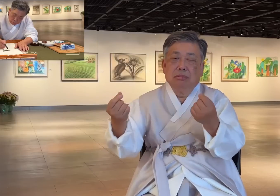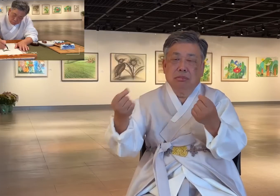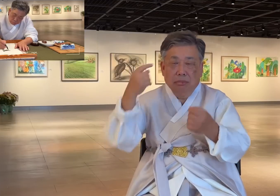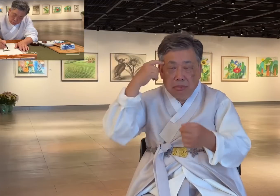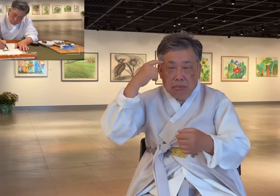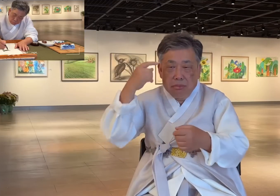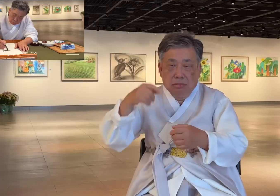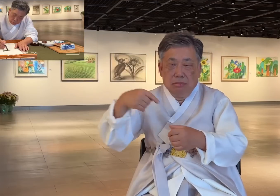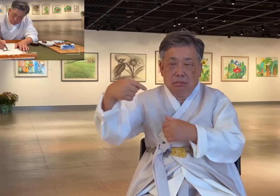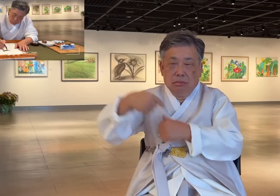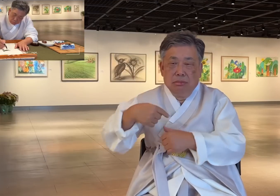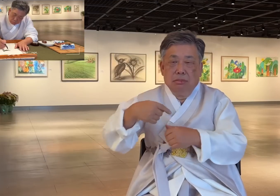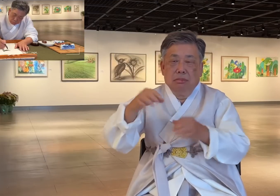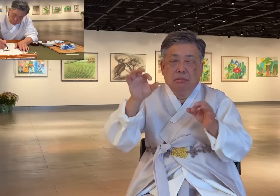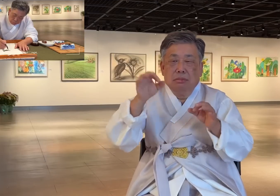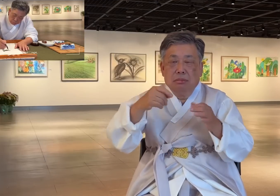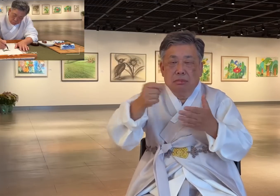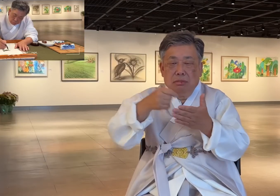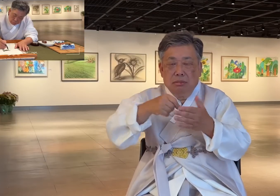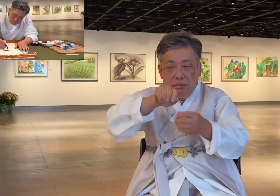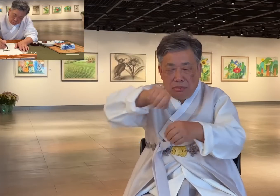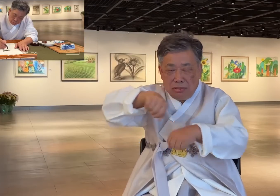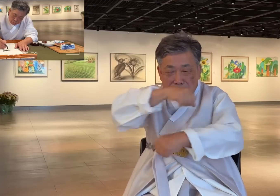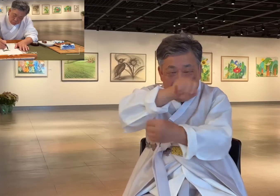What I mean is that I have to draw whatever I feel like.